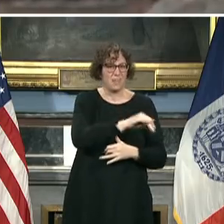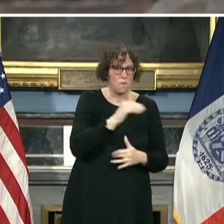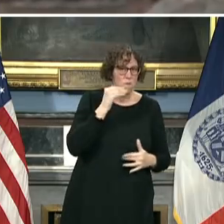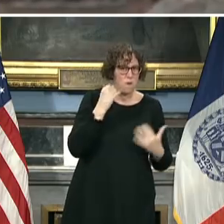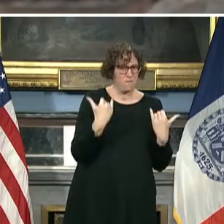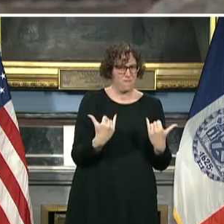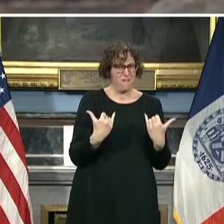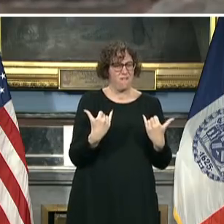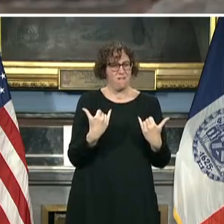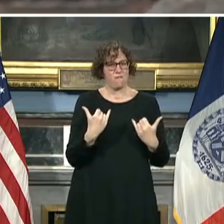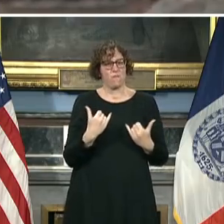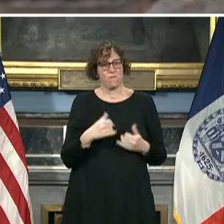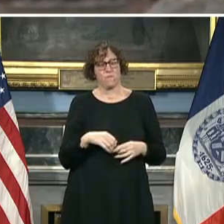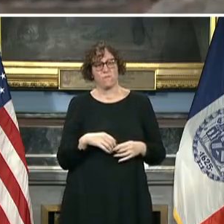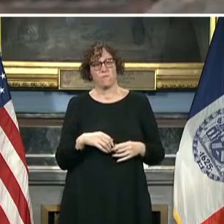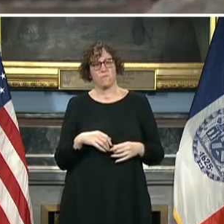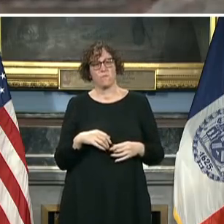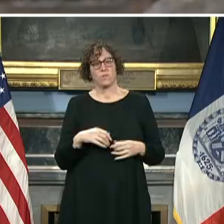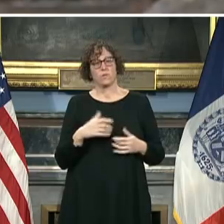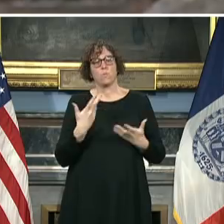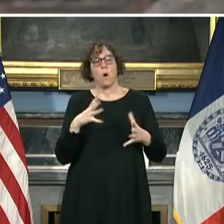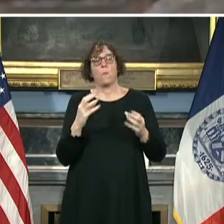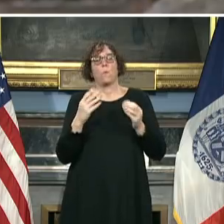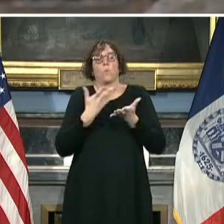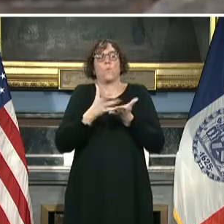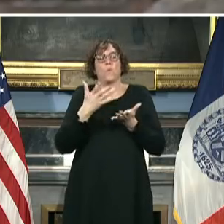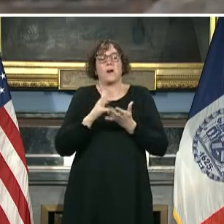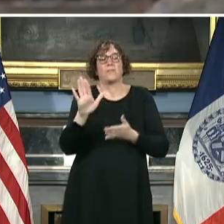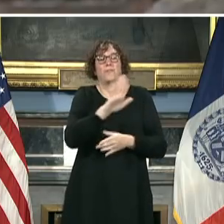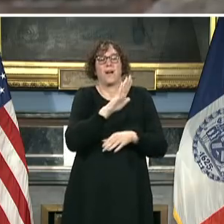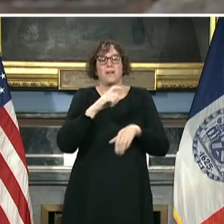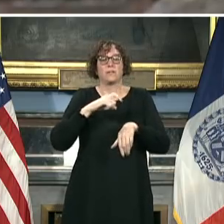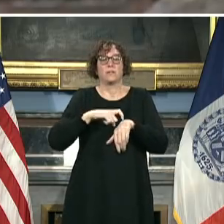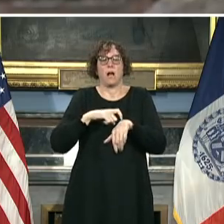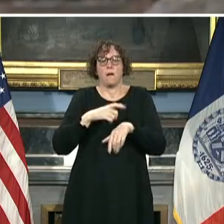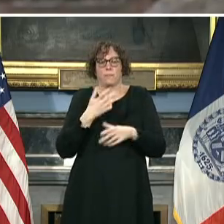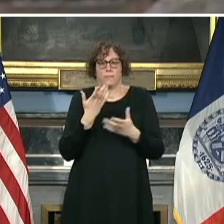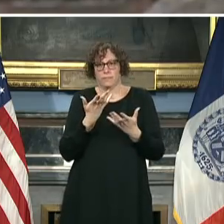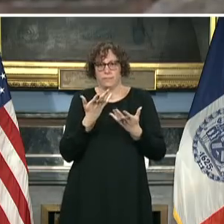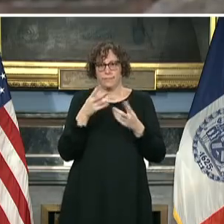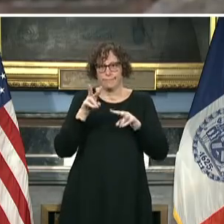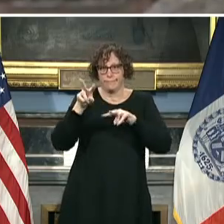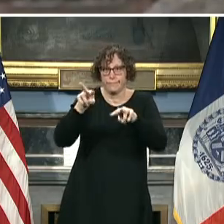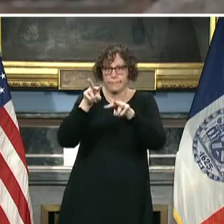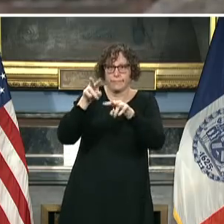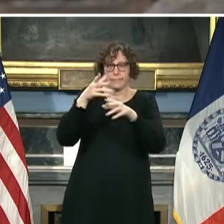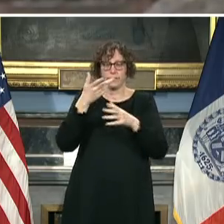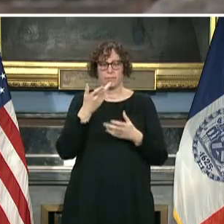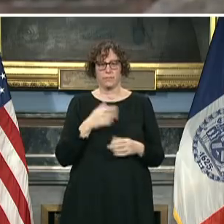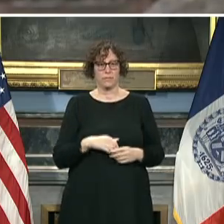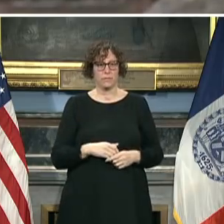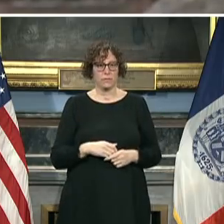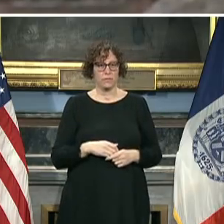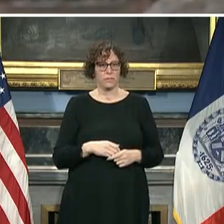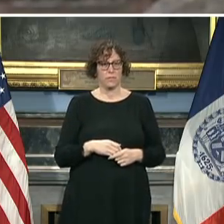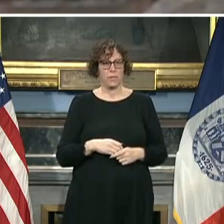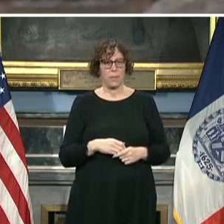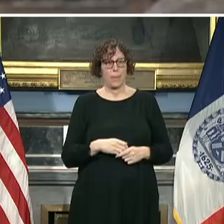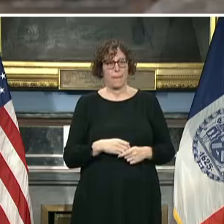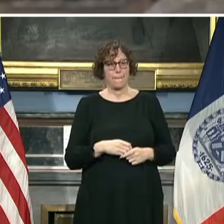HAVE FEWER PERSONNEL THEMSELVES THAN USUAL. HTAT'S WHY WE'RE STICKING WITH WHAT WE'VE GOT. WE'LL CERTAINLY ASSESS AS WE GO